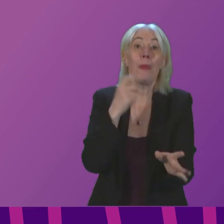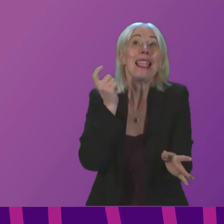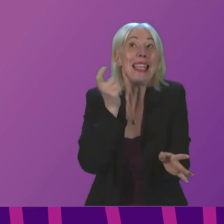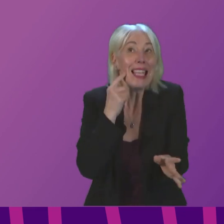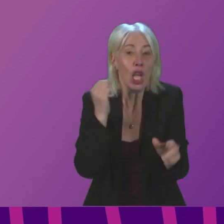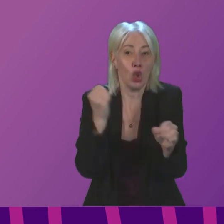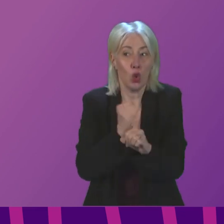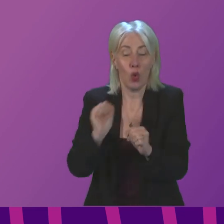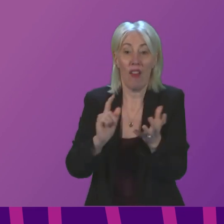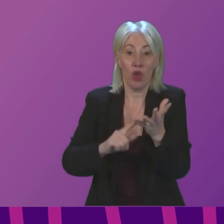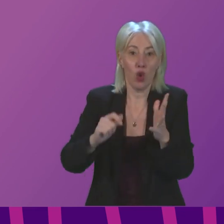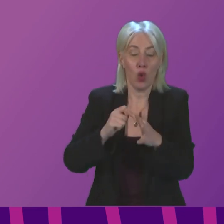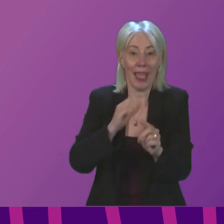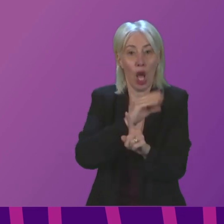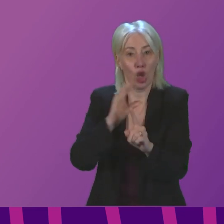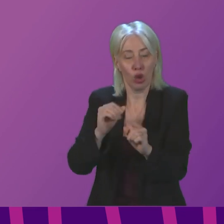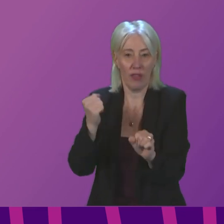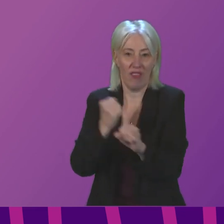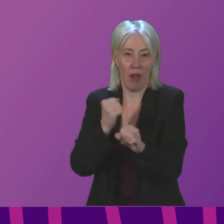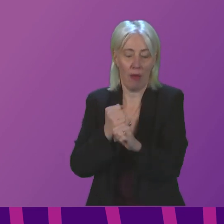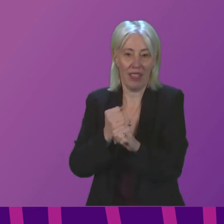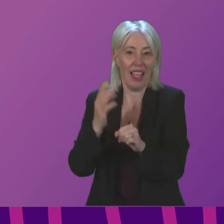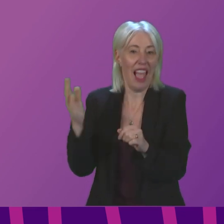United Kingdom Conservative Government had not turned its back on carbon capture and